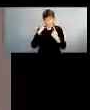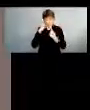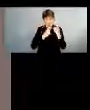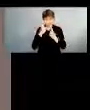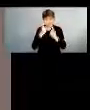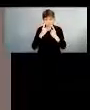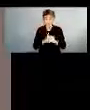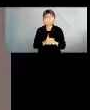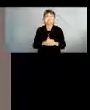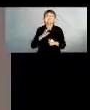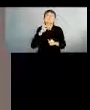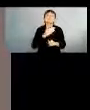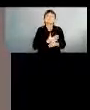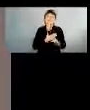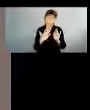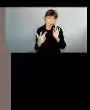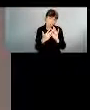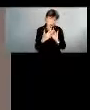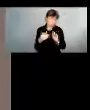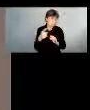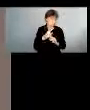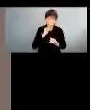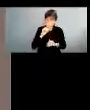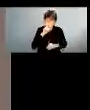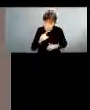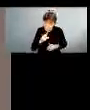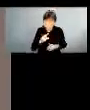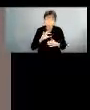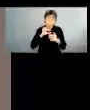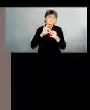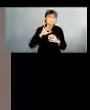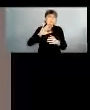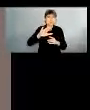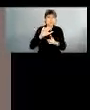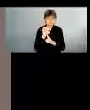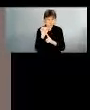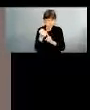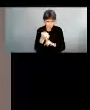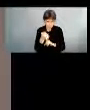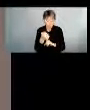Call us if you’re unsure or have questions about your specific circumstances and visit